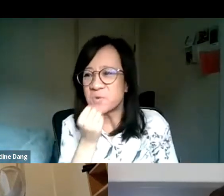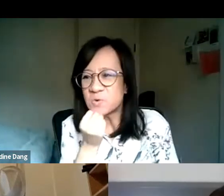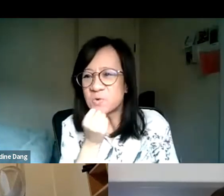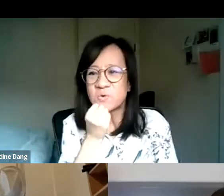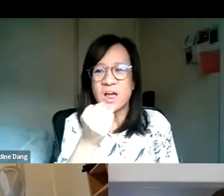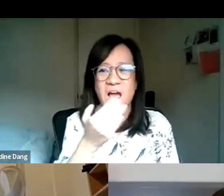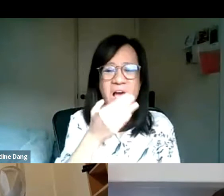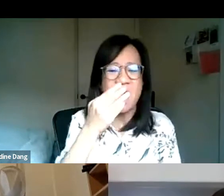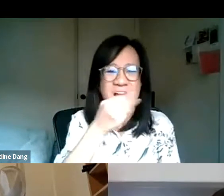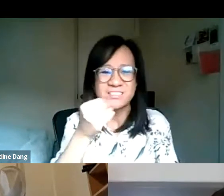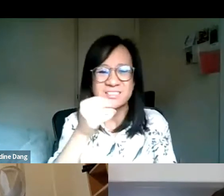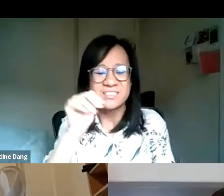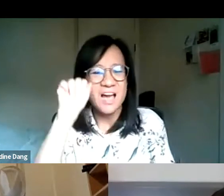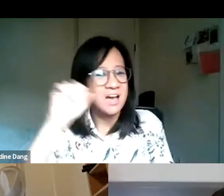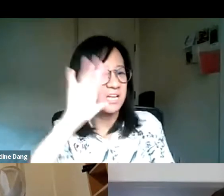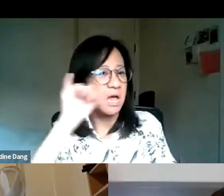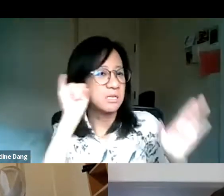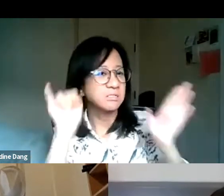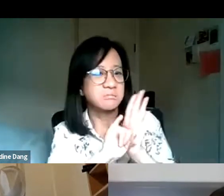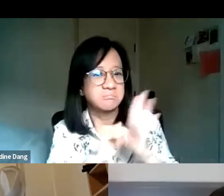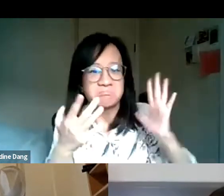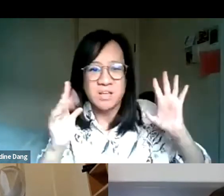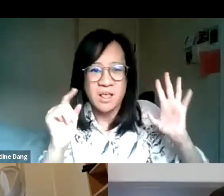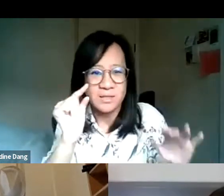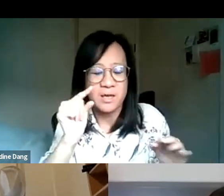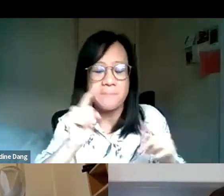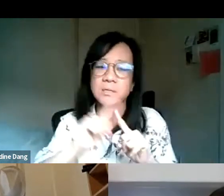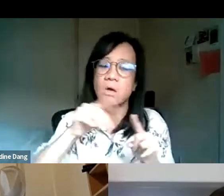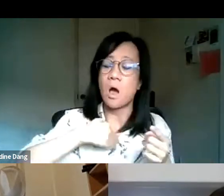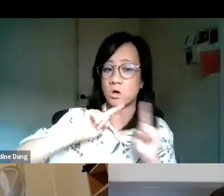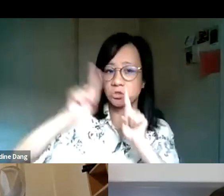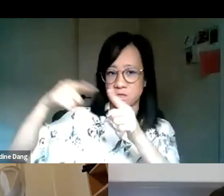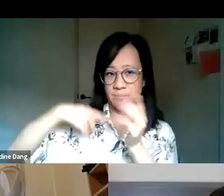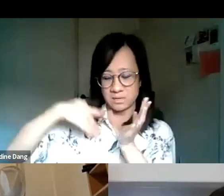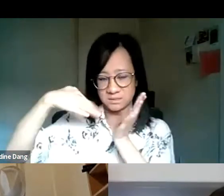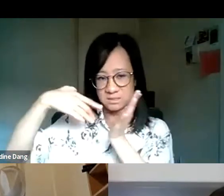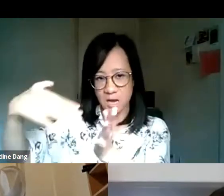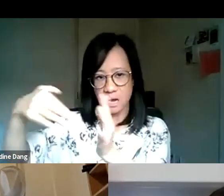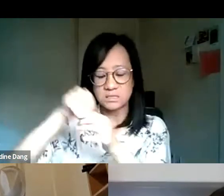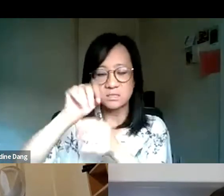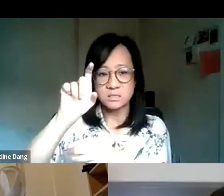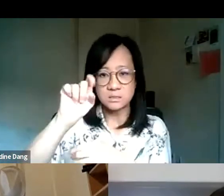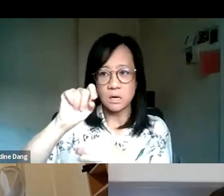really, you have to understand growing up, I didn't know very much about my Asian identity